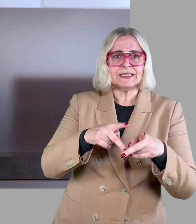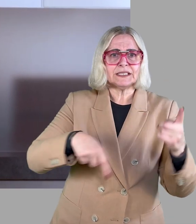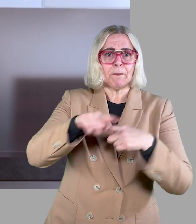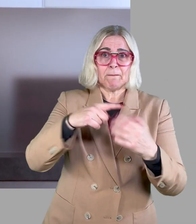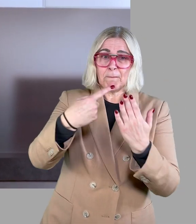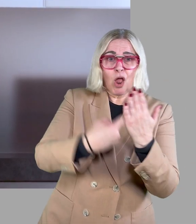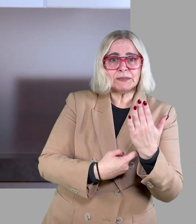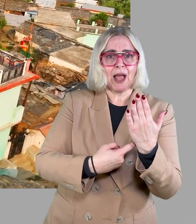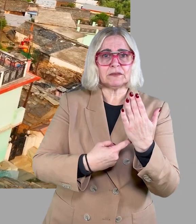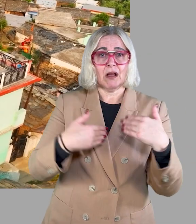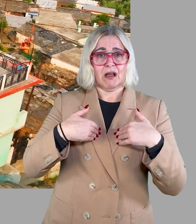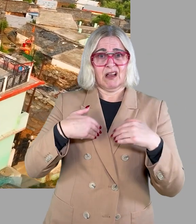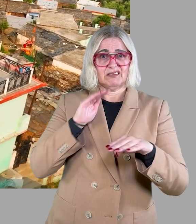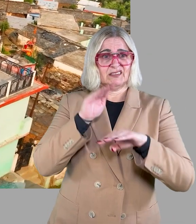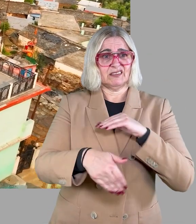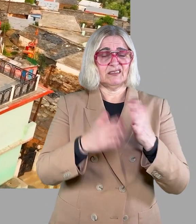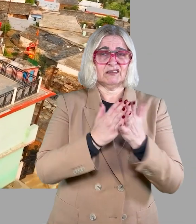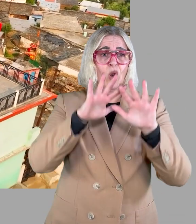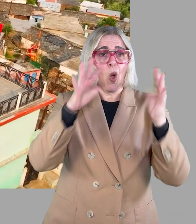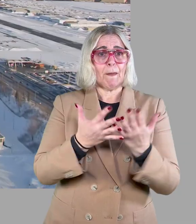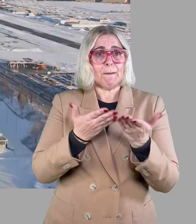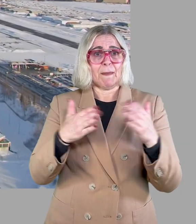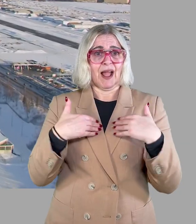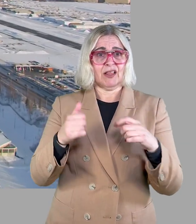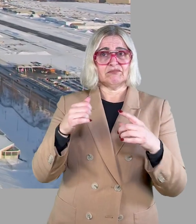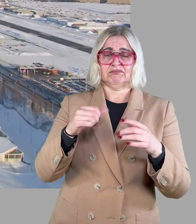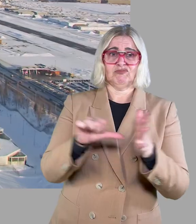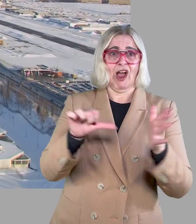for health systems, communities, policymakers, and other stakeholders.